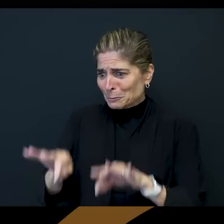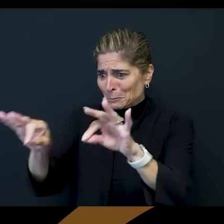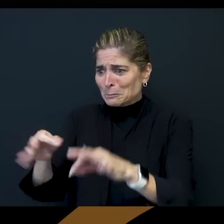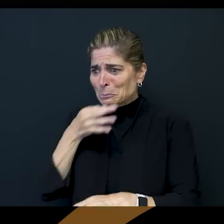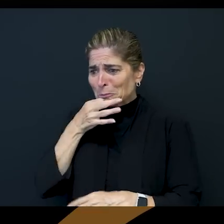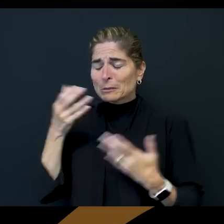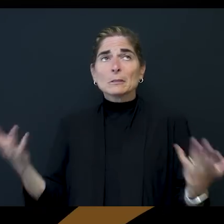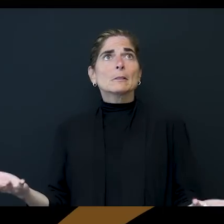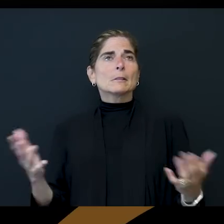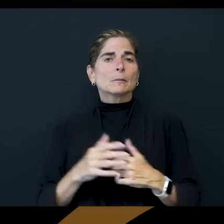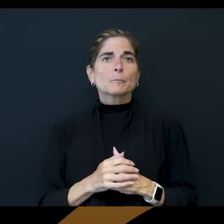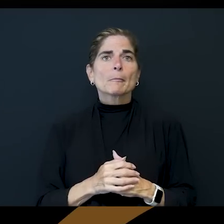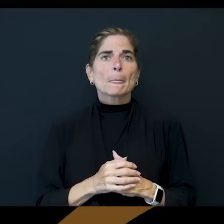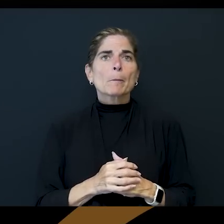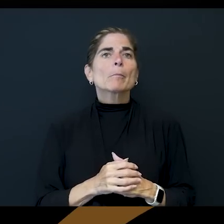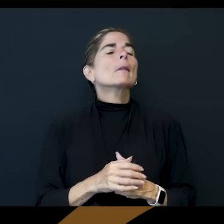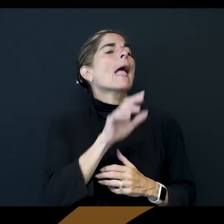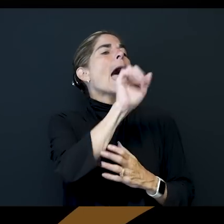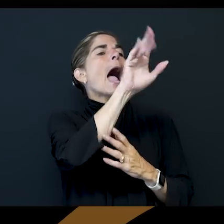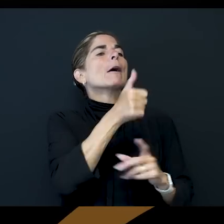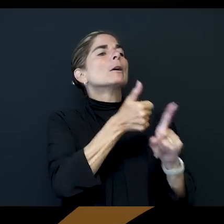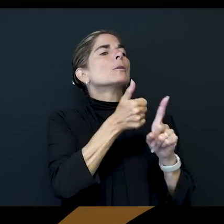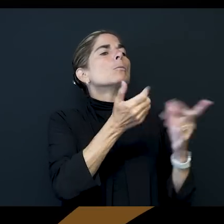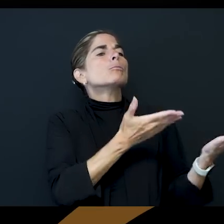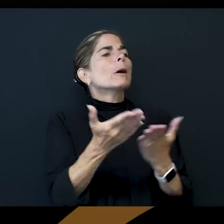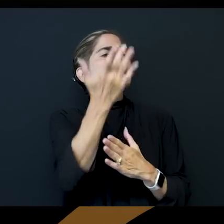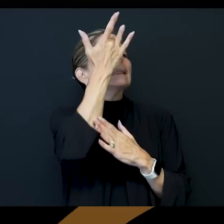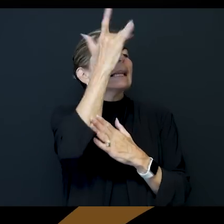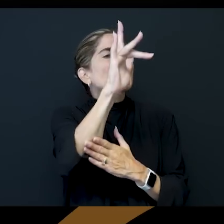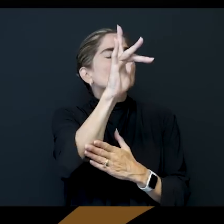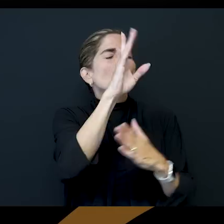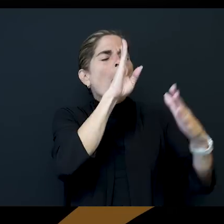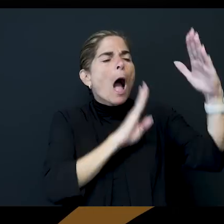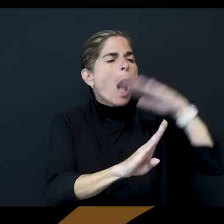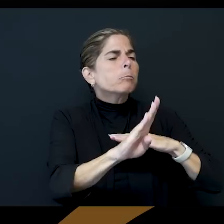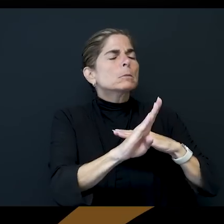Aria brought so much intelligence and, frankly, a humility to this.